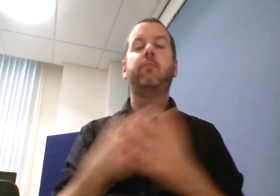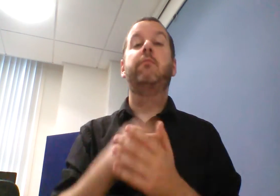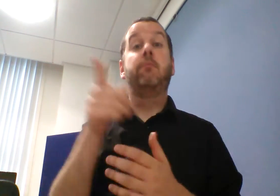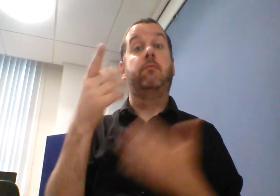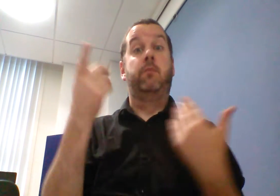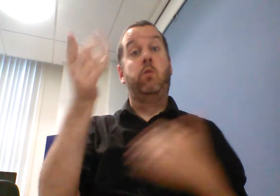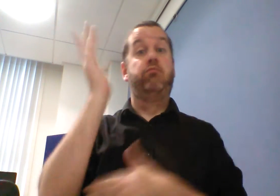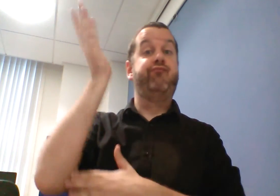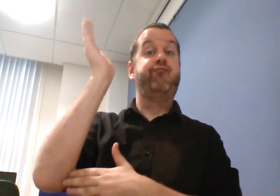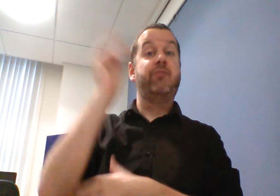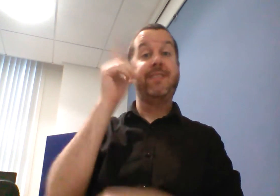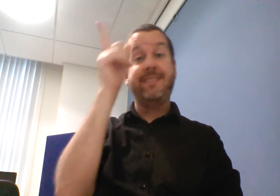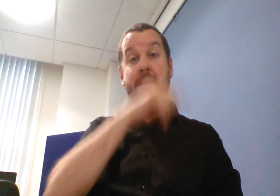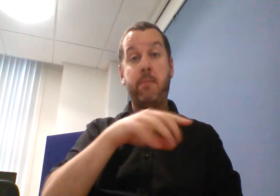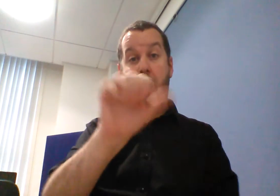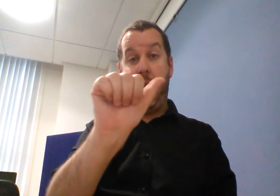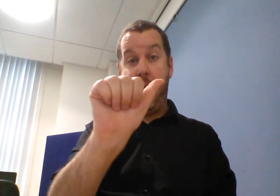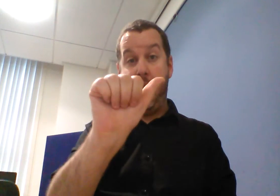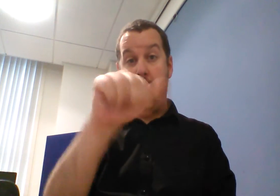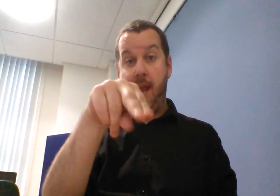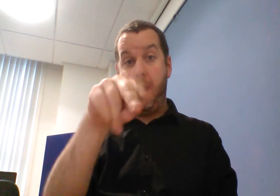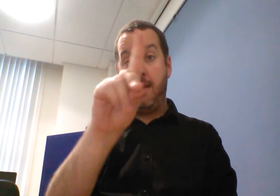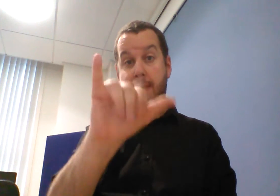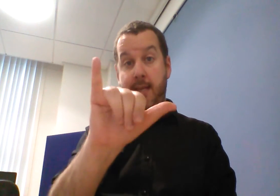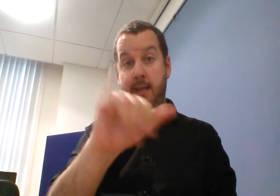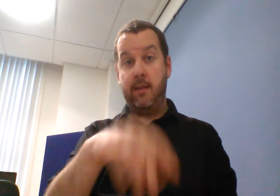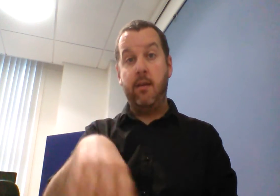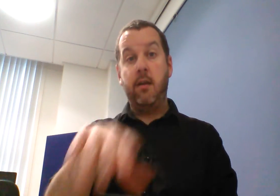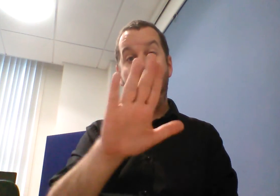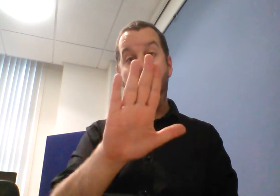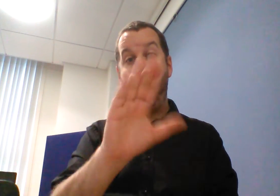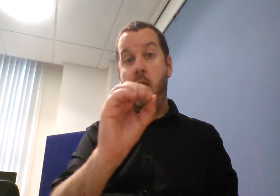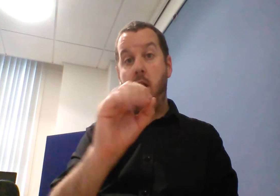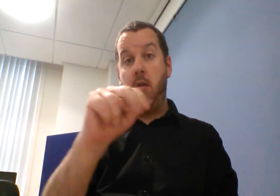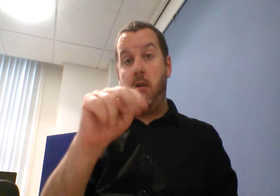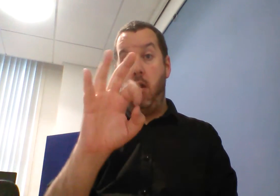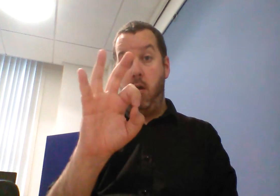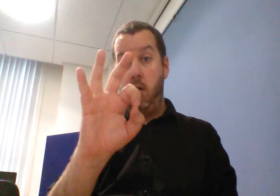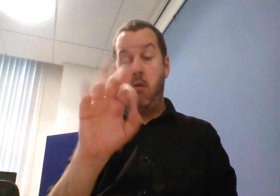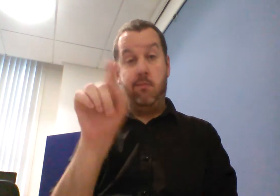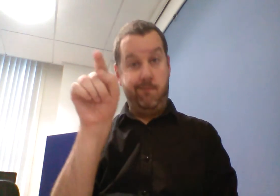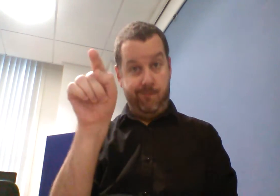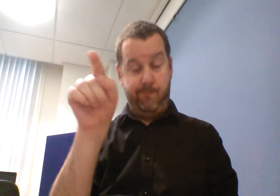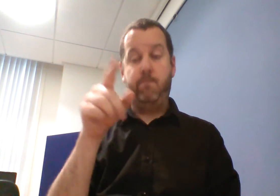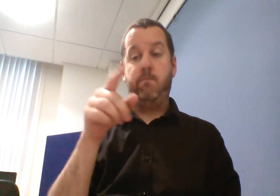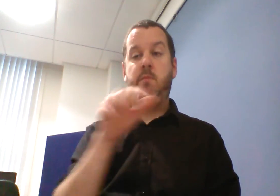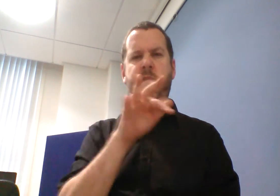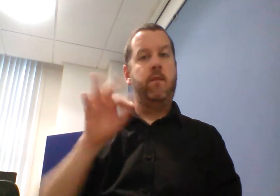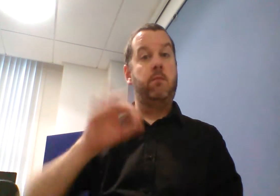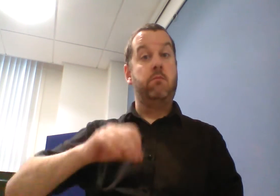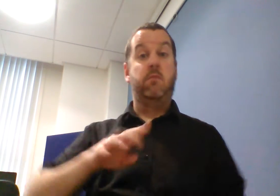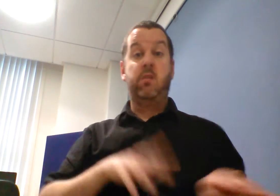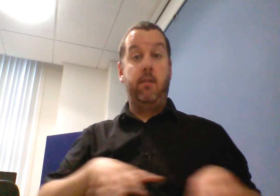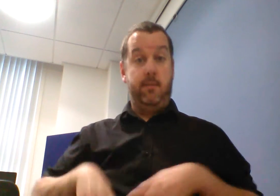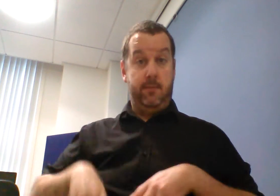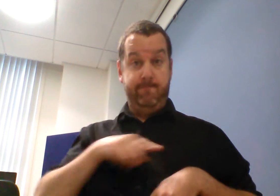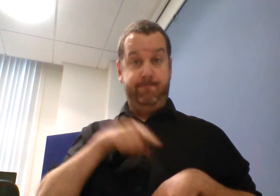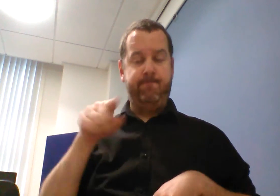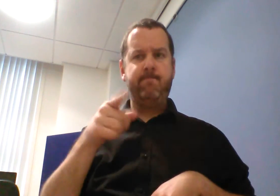The presenter - Andy Long, a Scottish researcher,